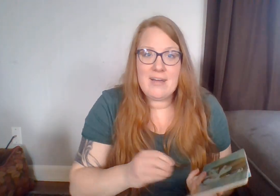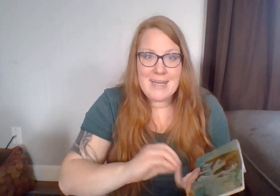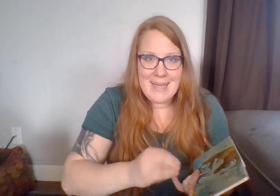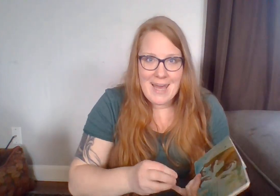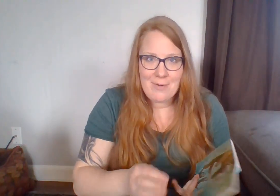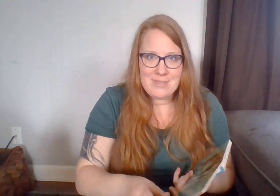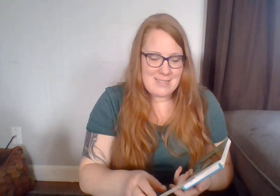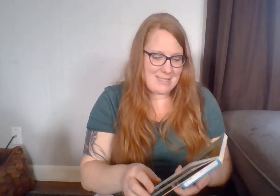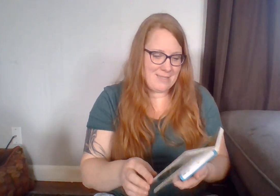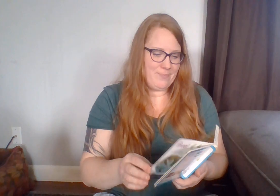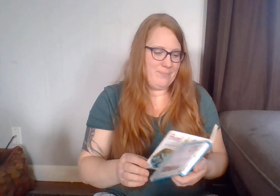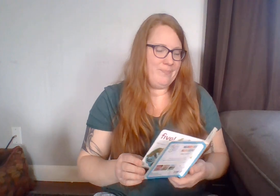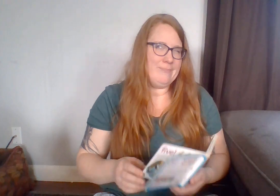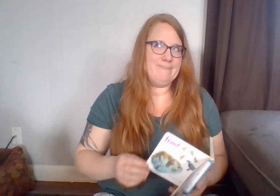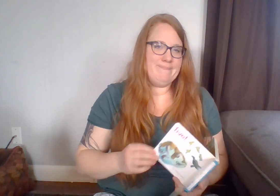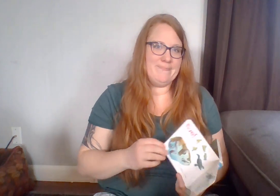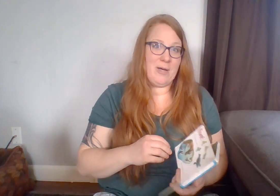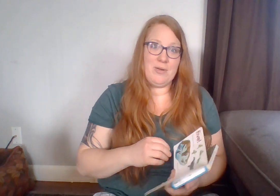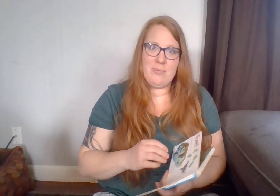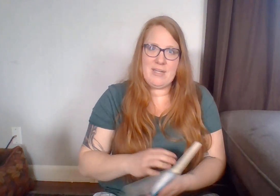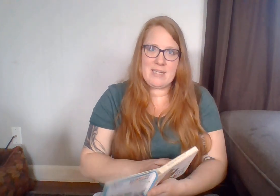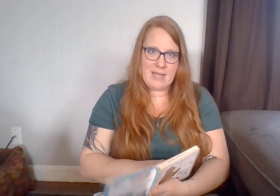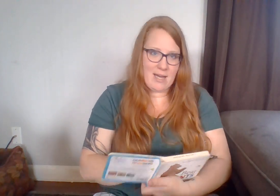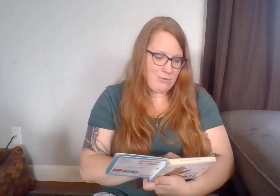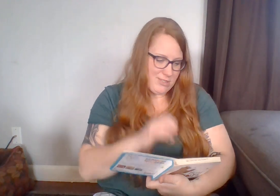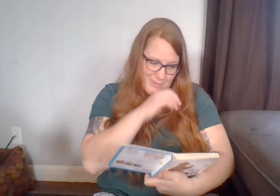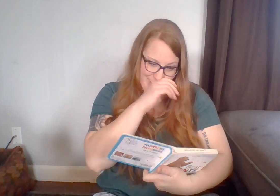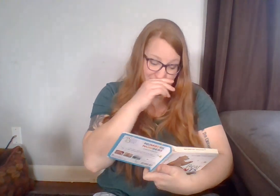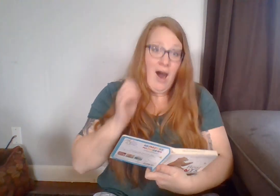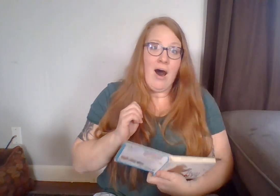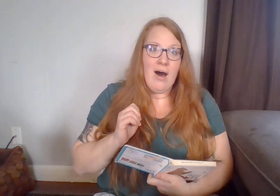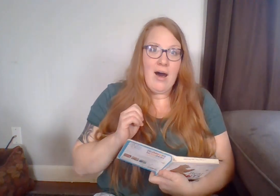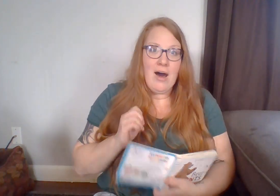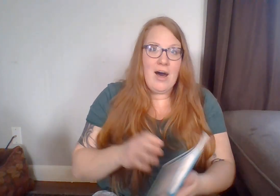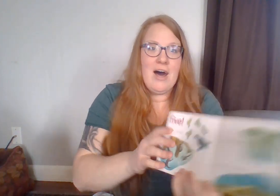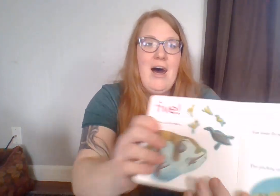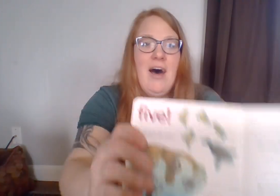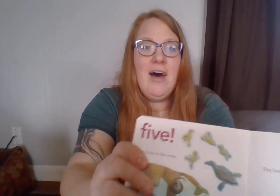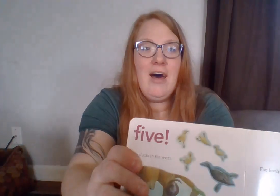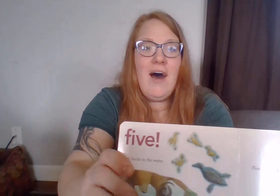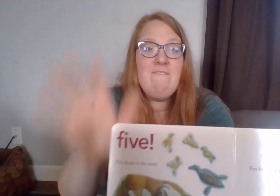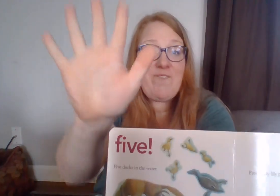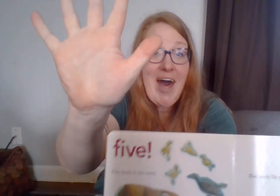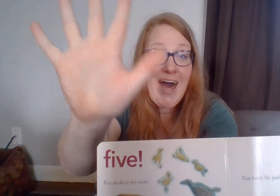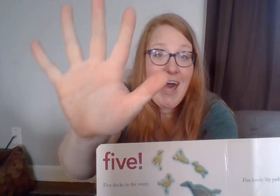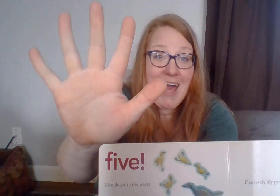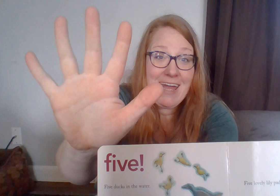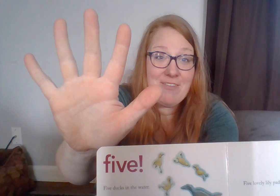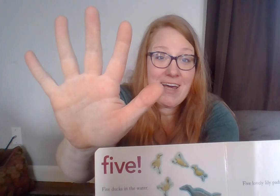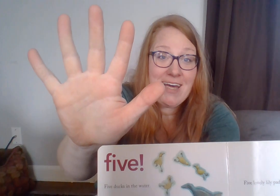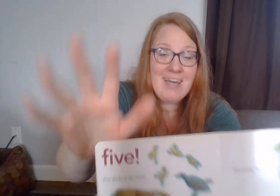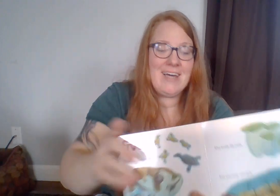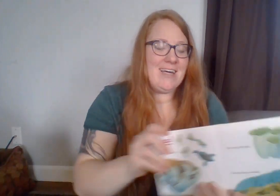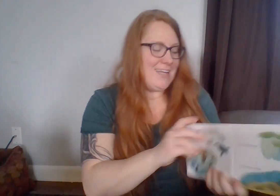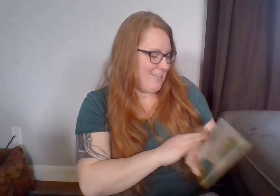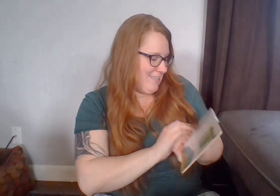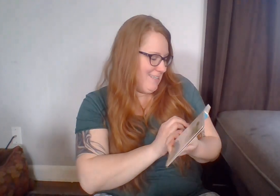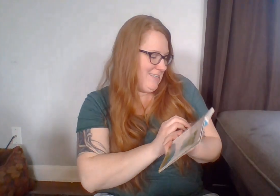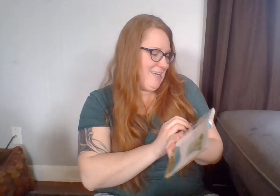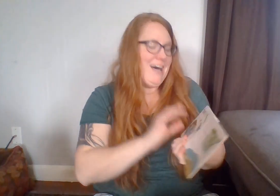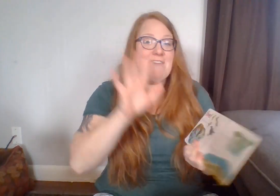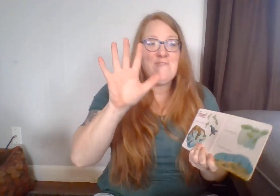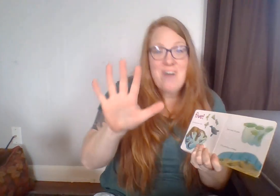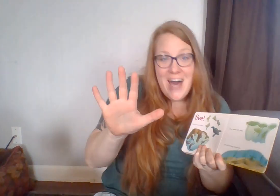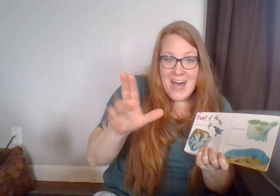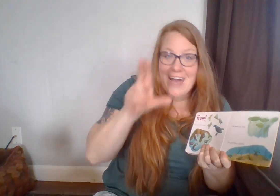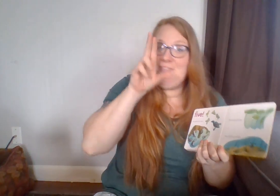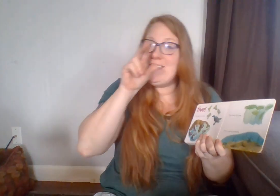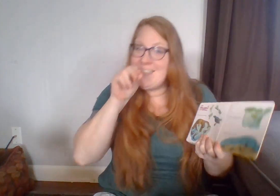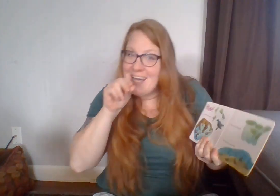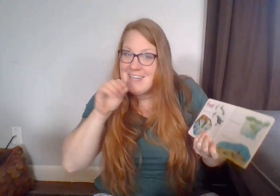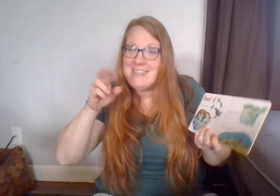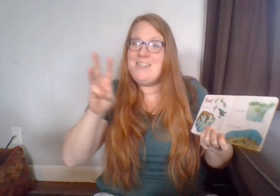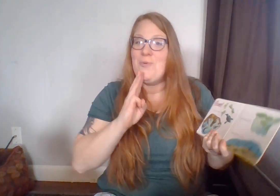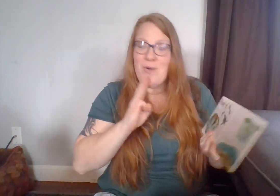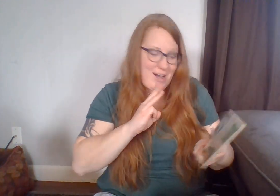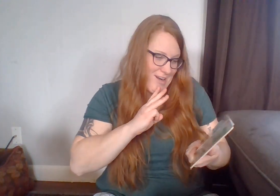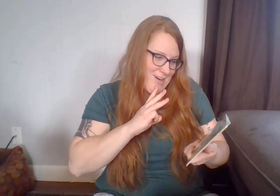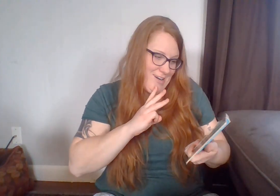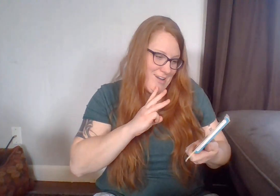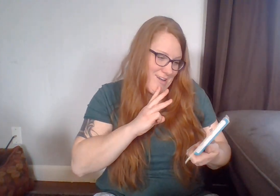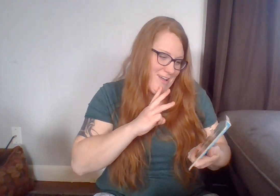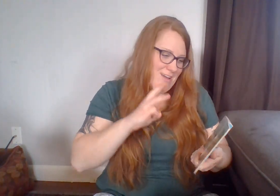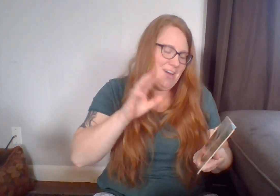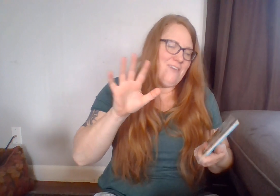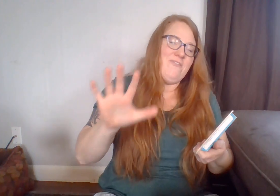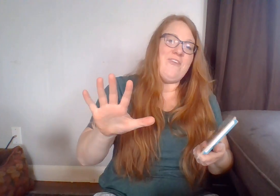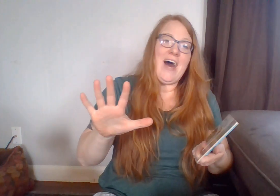counts. Hmmm, I wonder what he's gonna count to? 5! 5 ducks in the water, 5